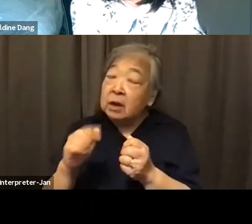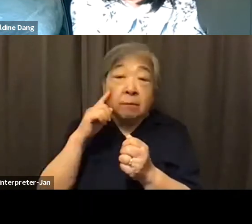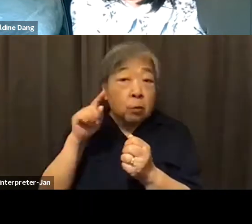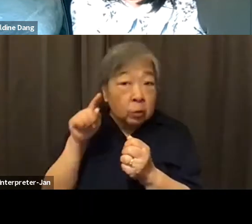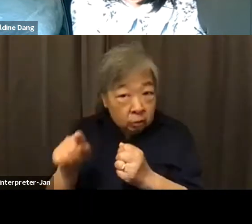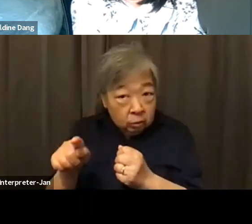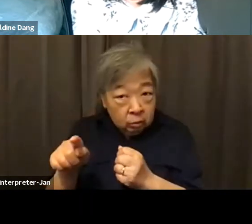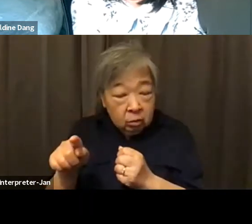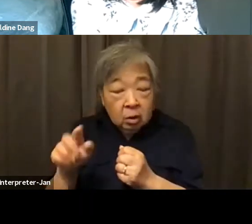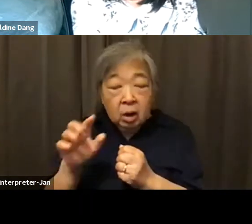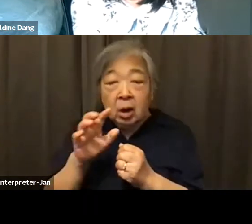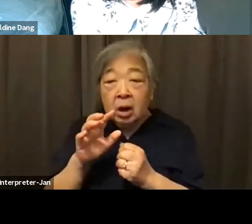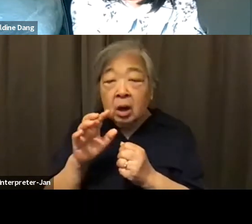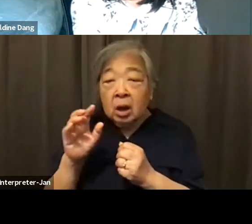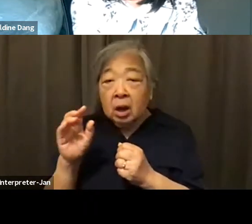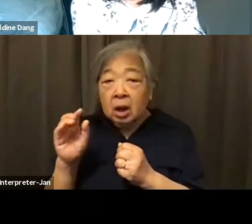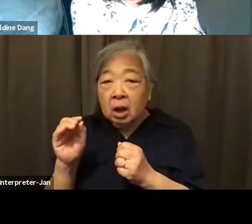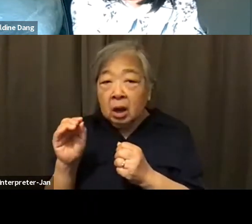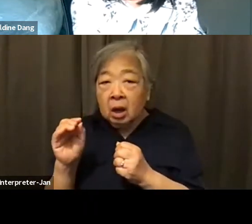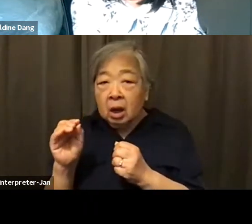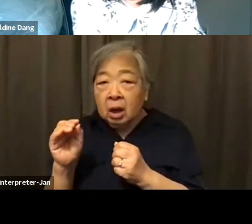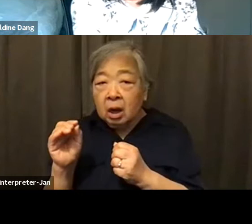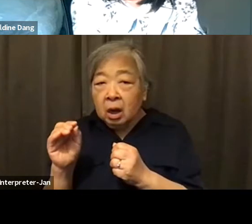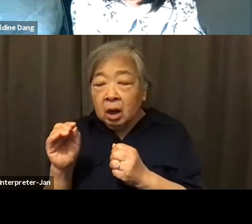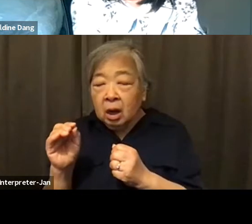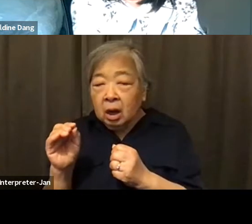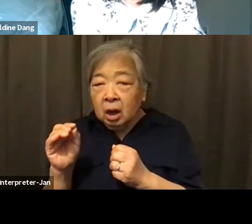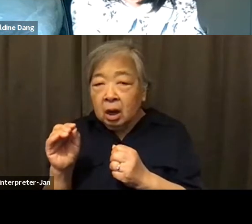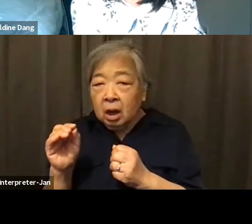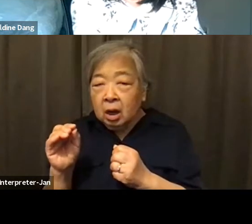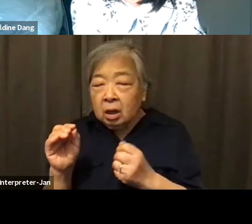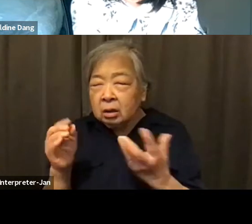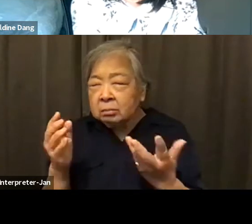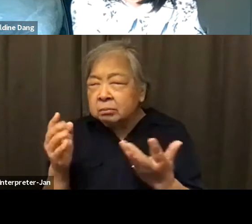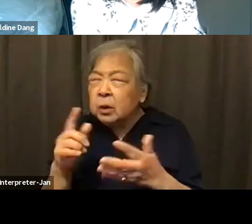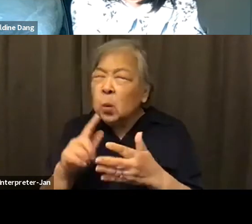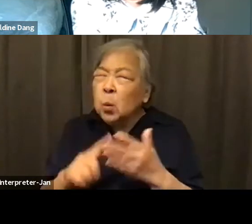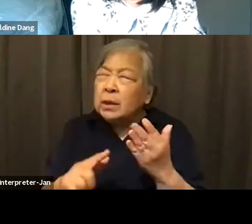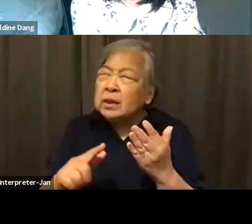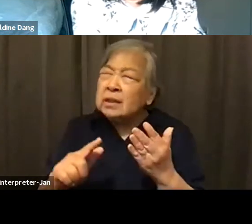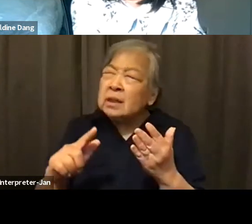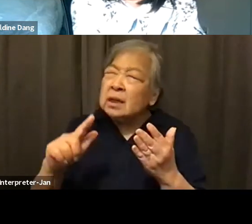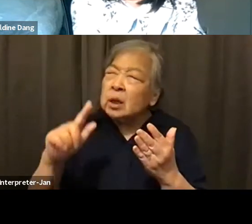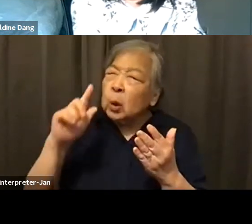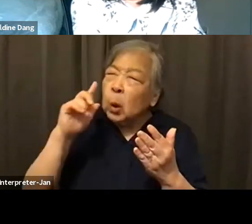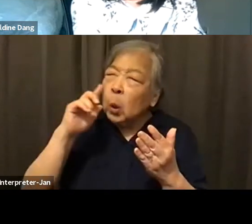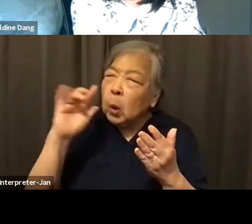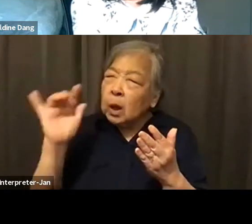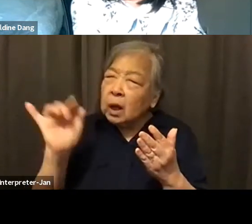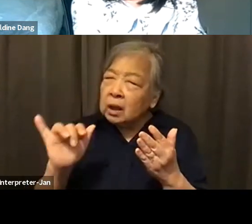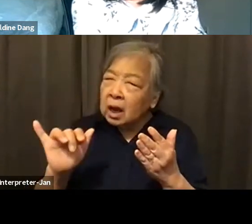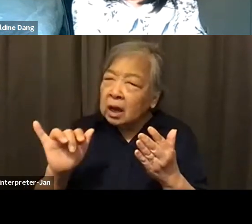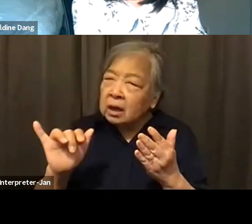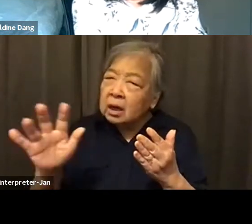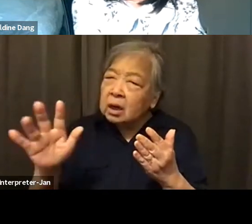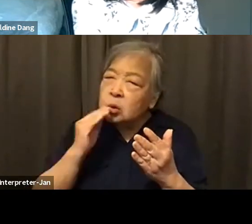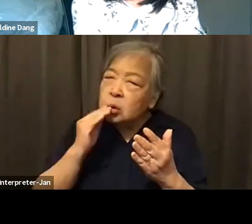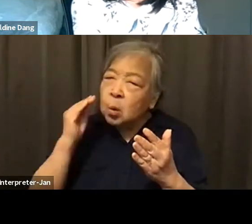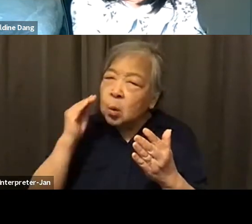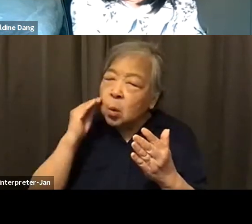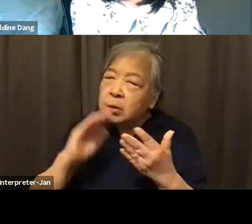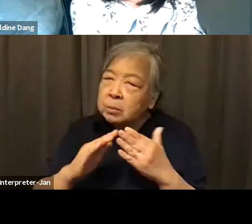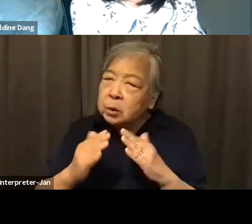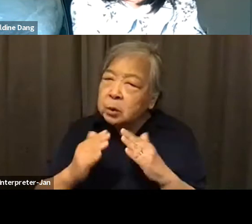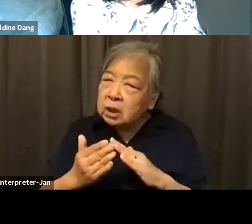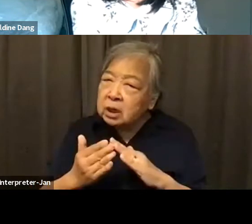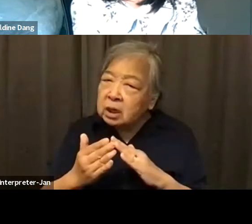And, you know, what does that look like in your home community versus when you were traveling?